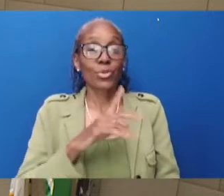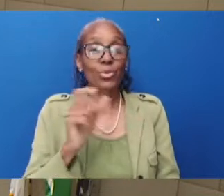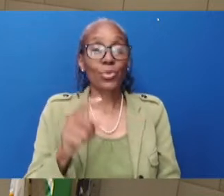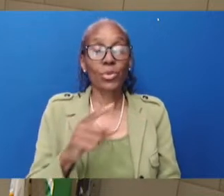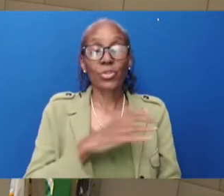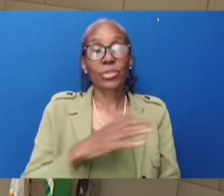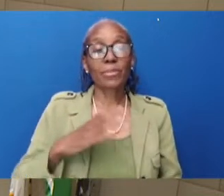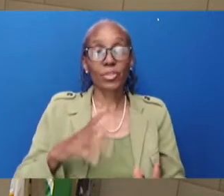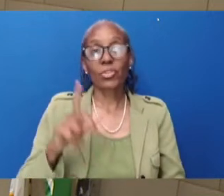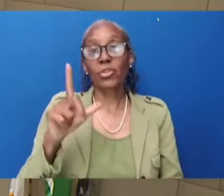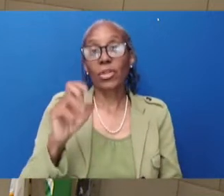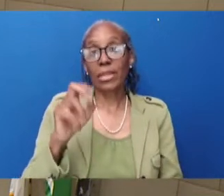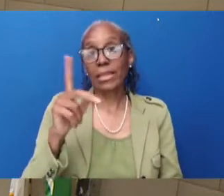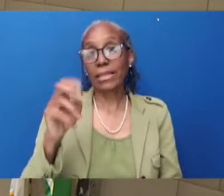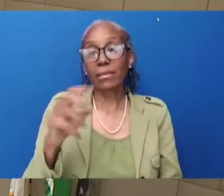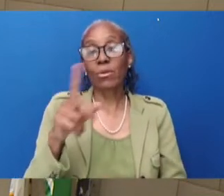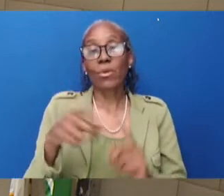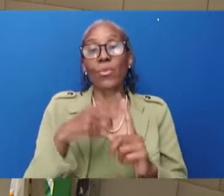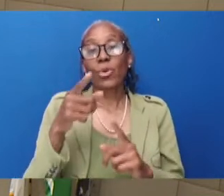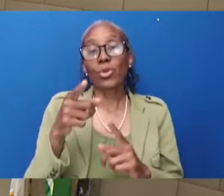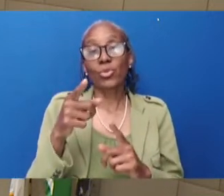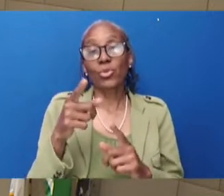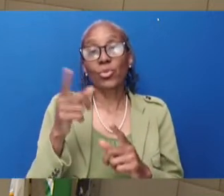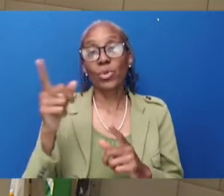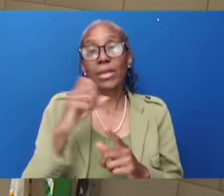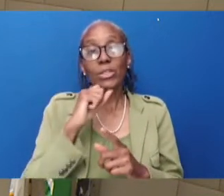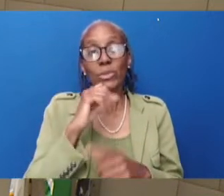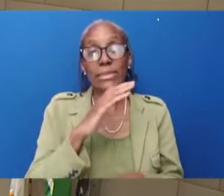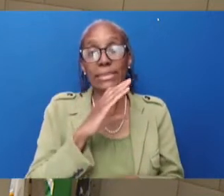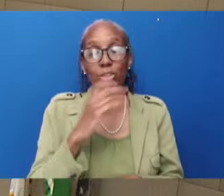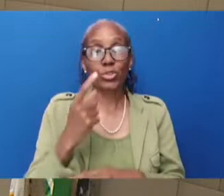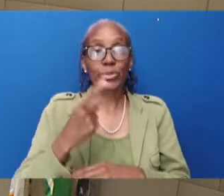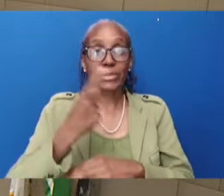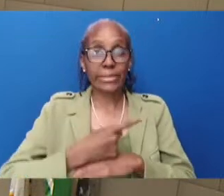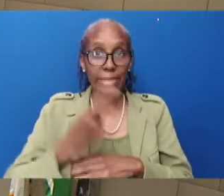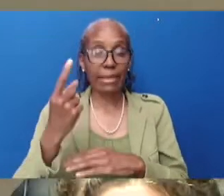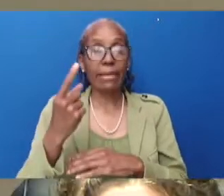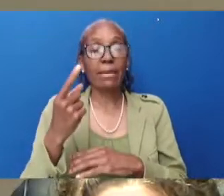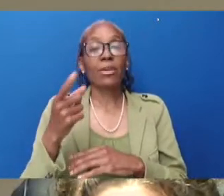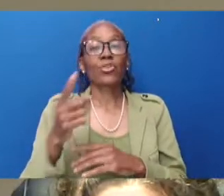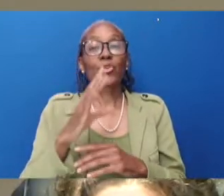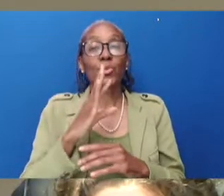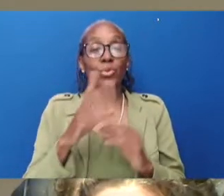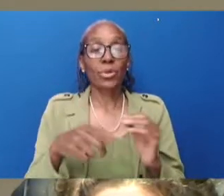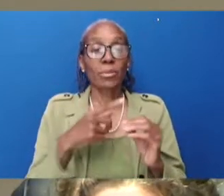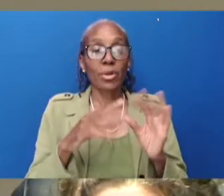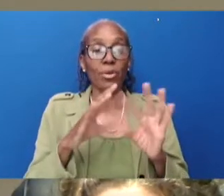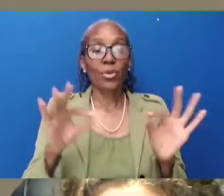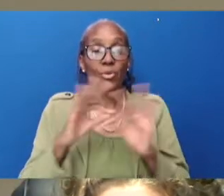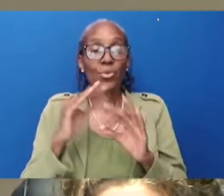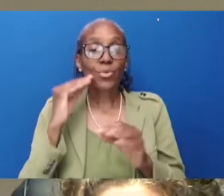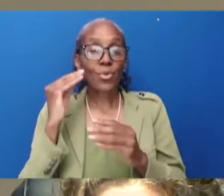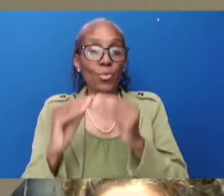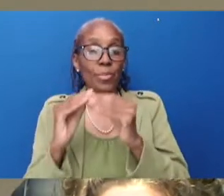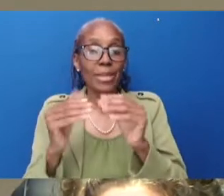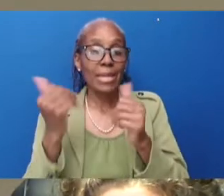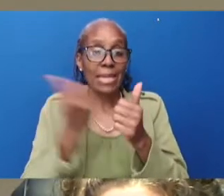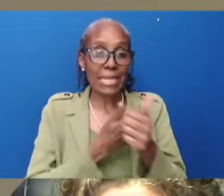COMMISSIONER POWELL? THANK YOU. I APPRECIATE YOUR QUESTION, COMMISSIONER LIKE, BECAUSE WHEN